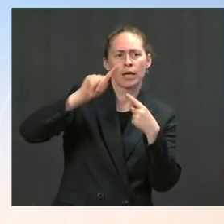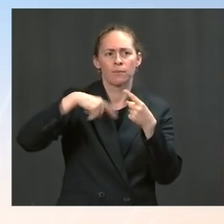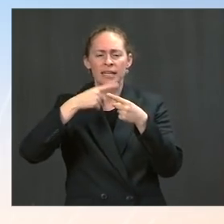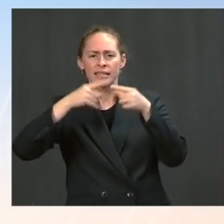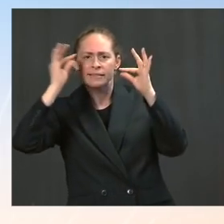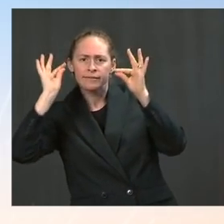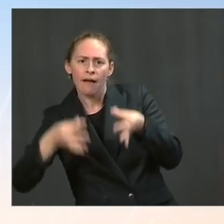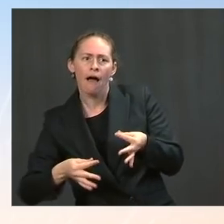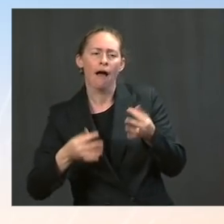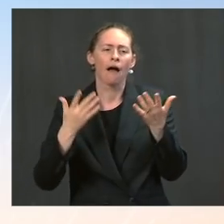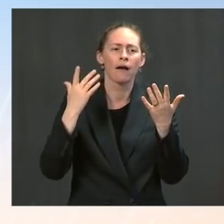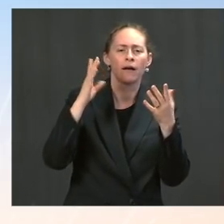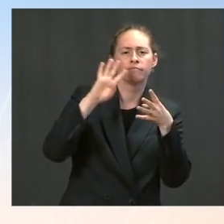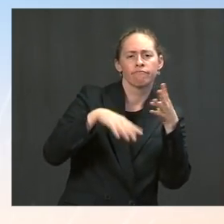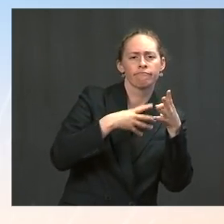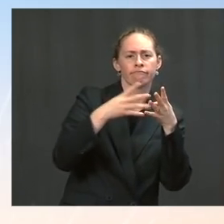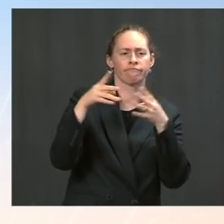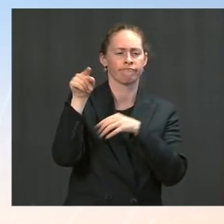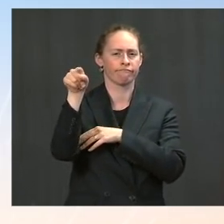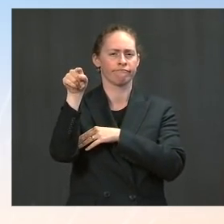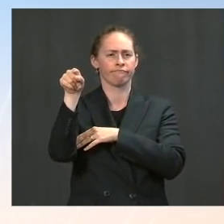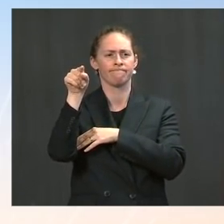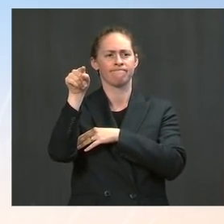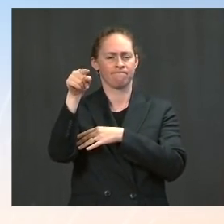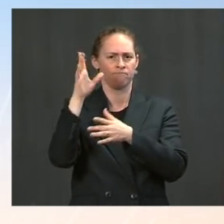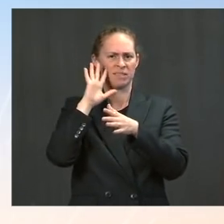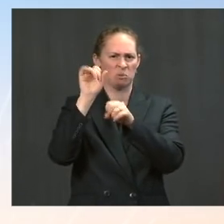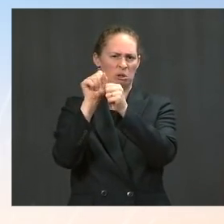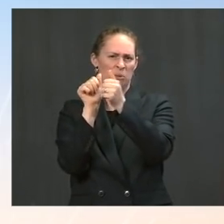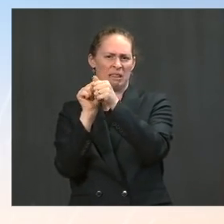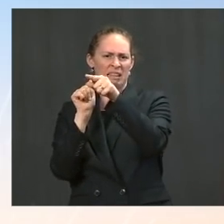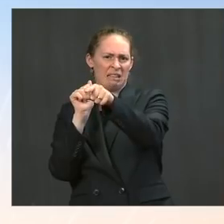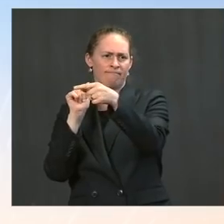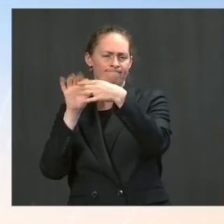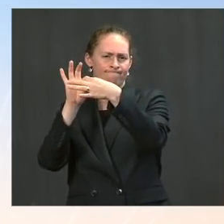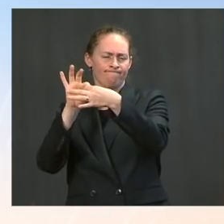And we certainly work closely with him, and -- but we certainly trust his --